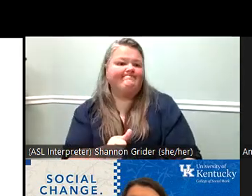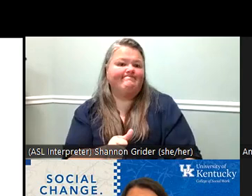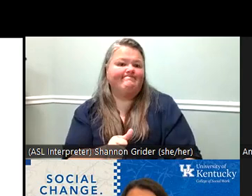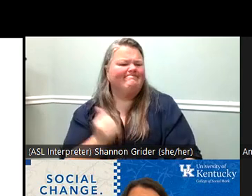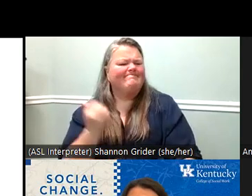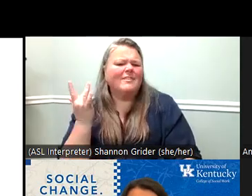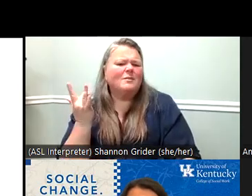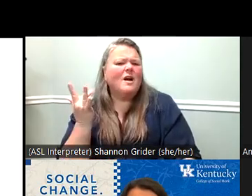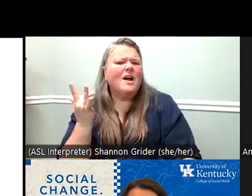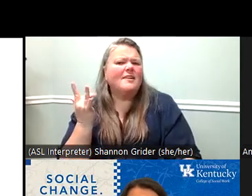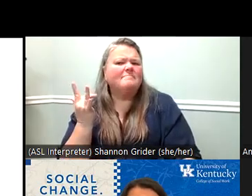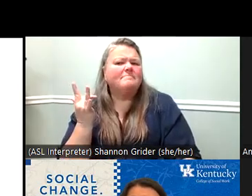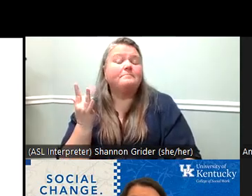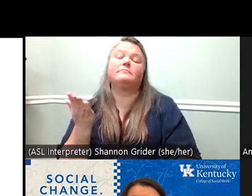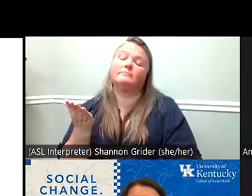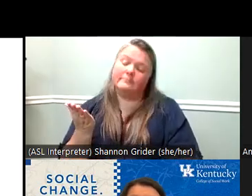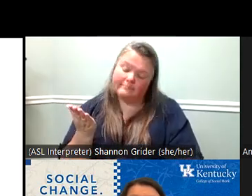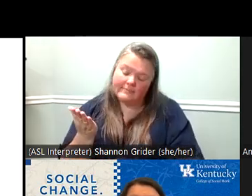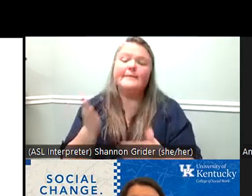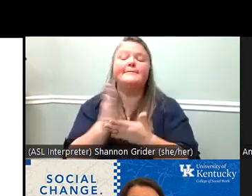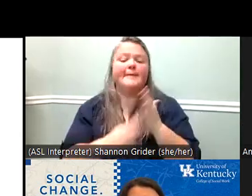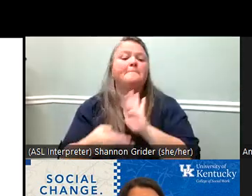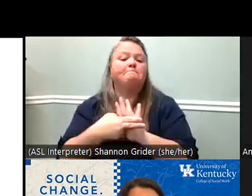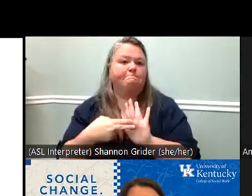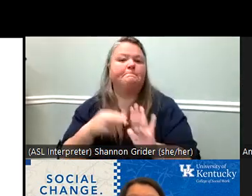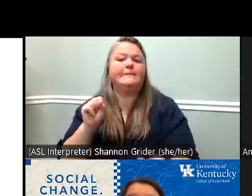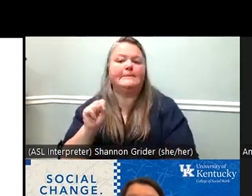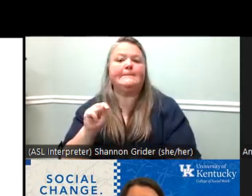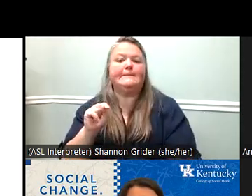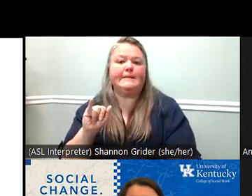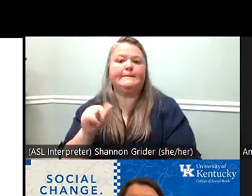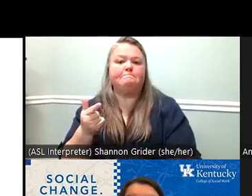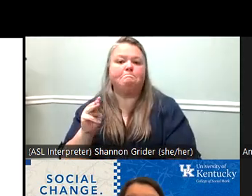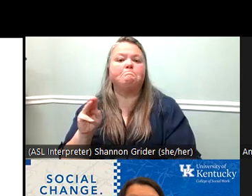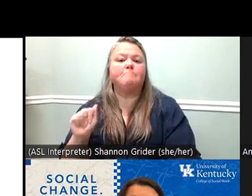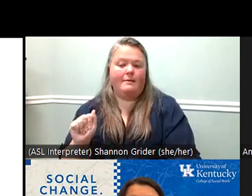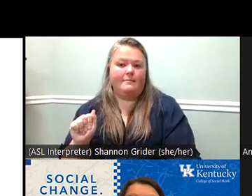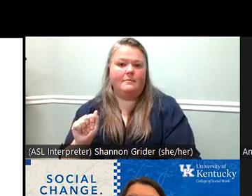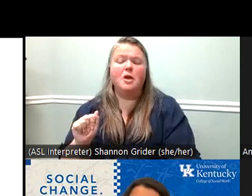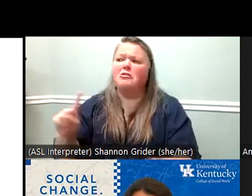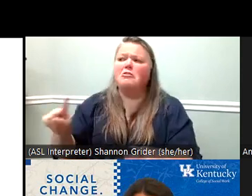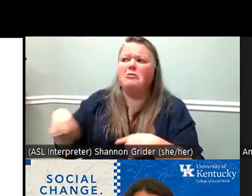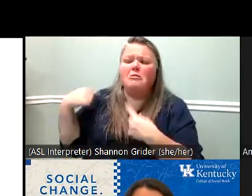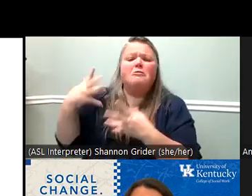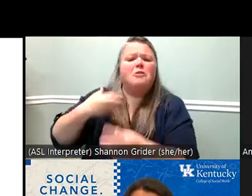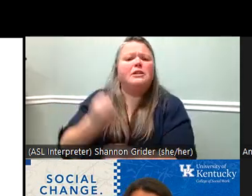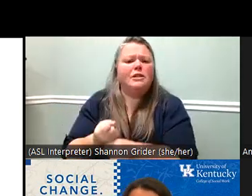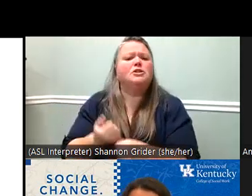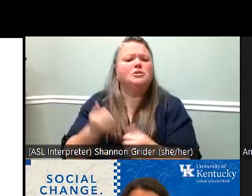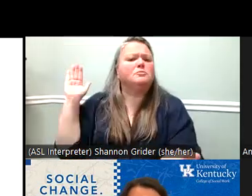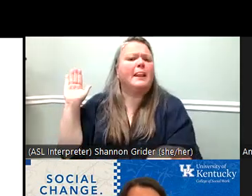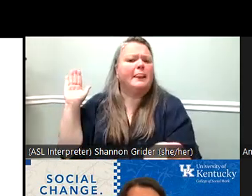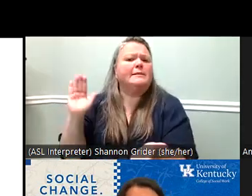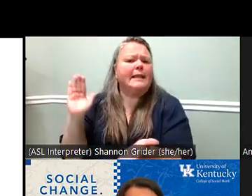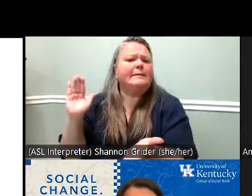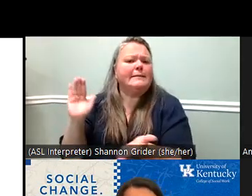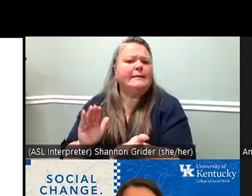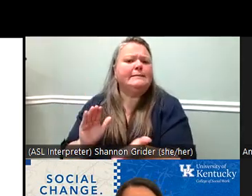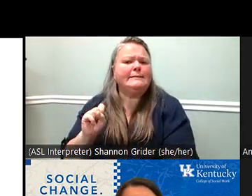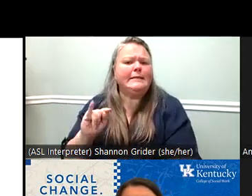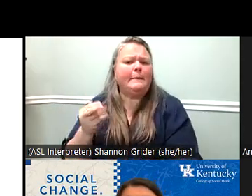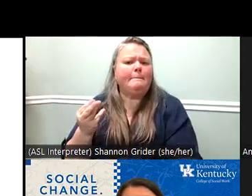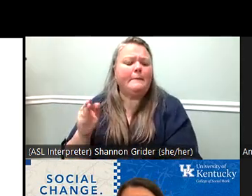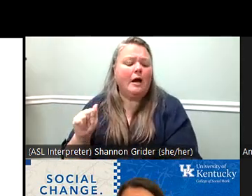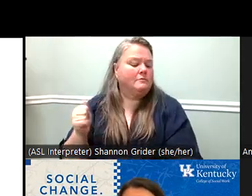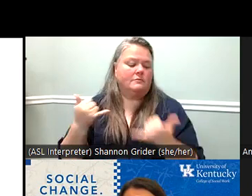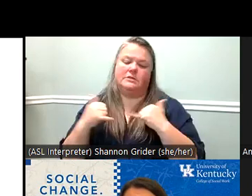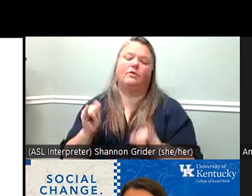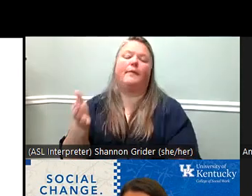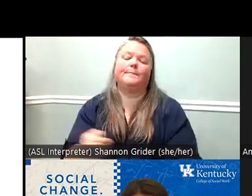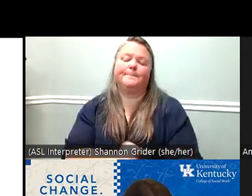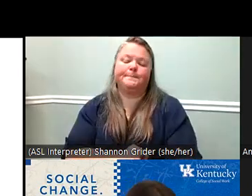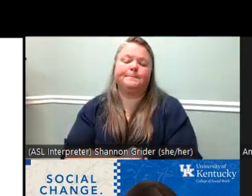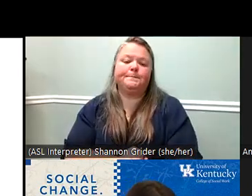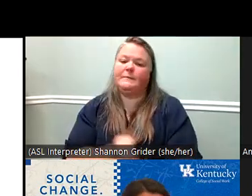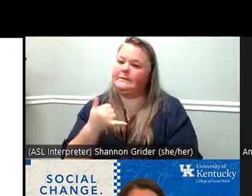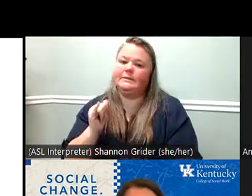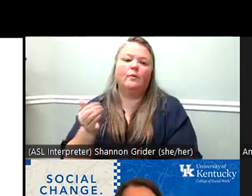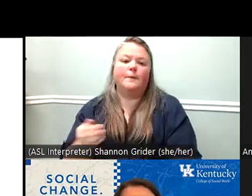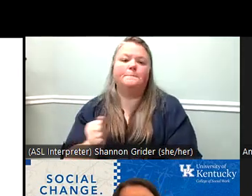TELLS US. HOWEVER, DESPITE THE HIGHER RISK OF MENTAL HEALTH DISORDERS AND MENTAL HEALTH CONDITIONS, MANY DEAF AND HARD OF HEARING ARE NOT ACCESSING MENTAL HEALTH